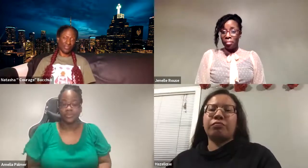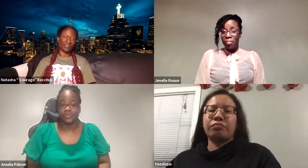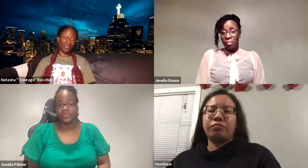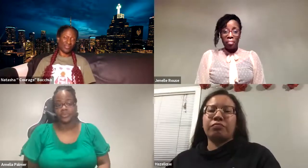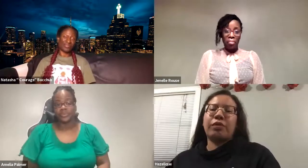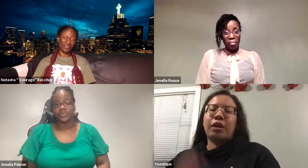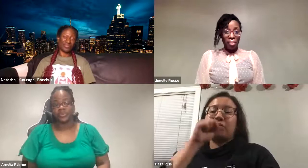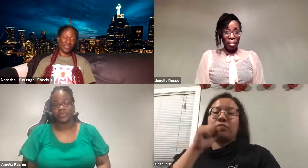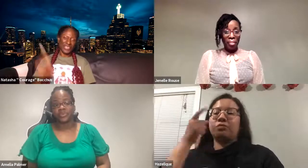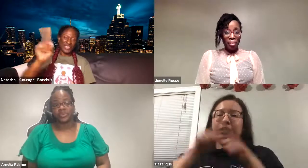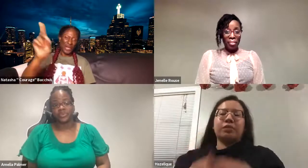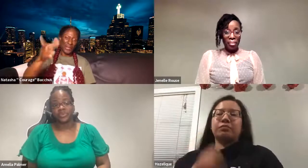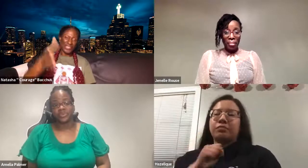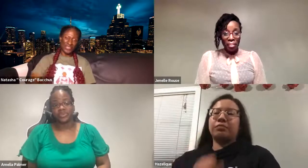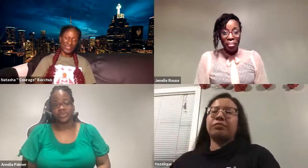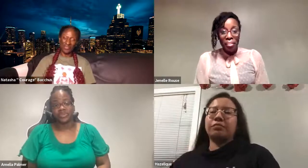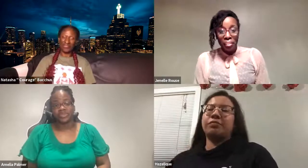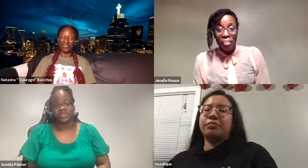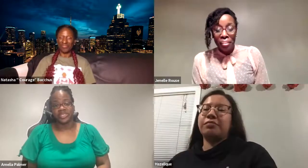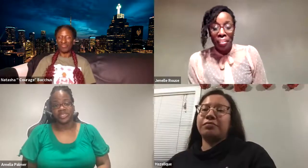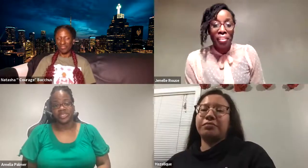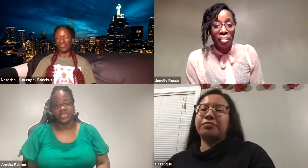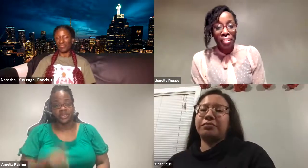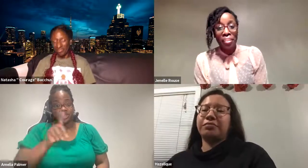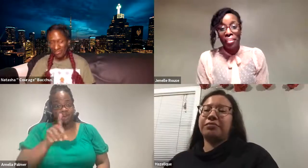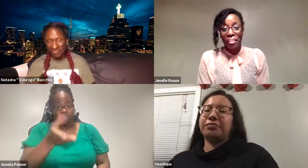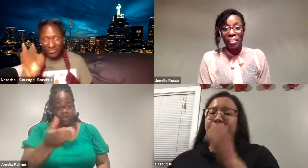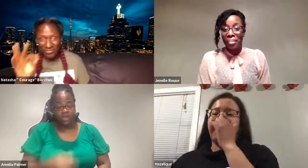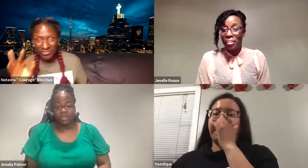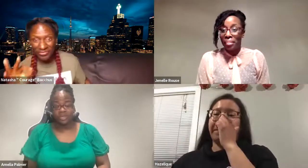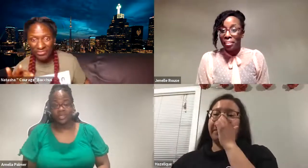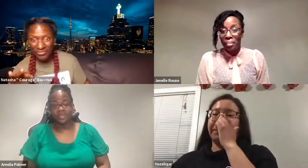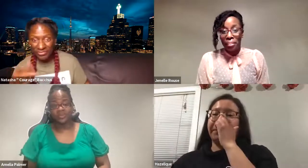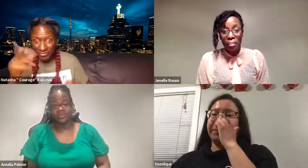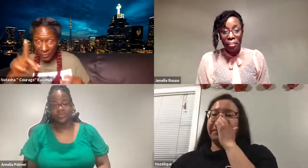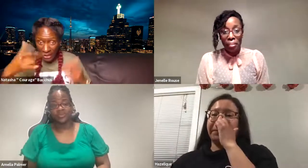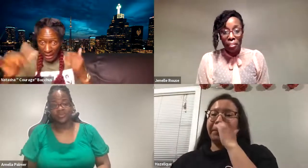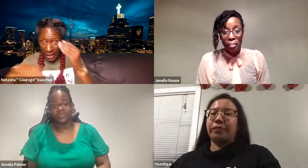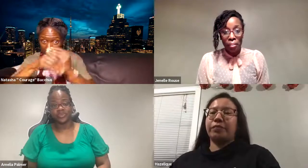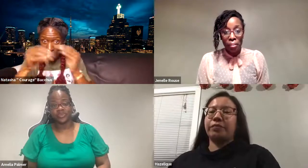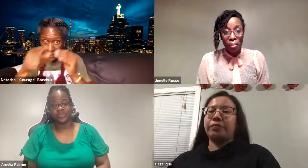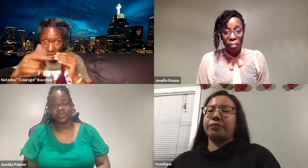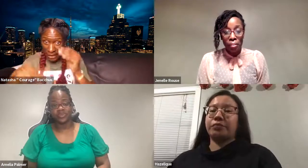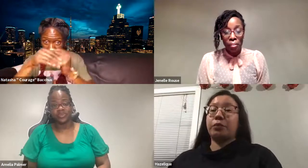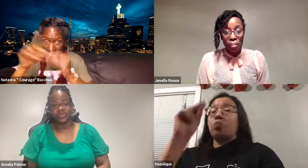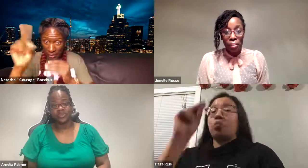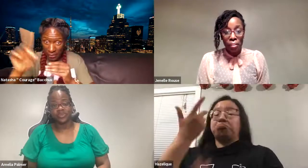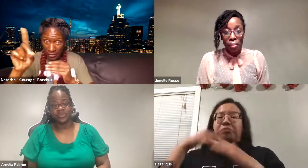or three languages right there. - i agree with you completely dominique do you want to say something? did you want to add?